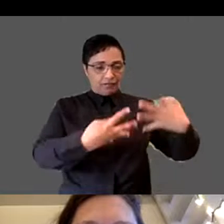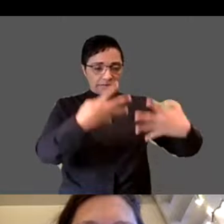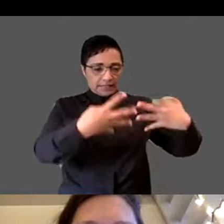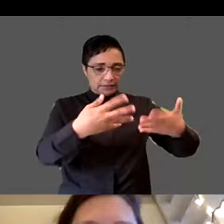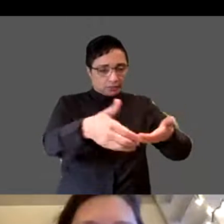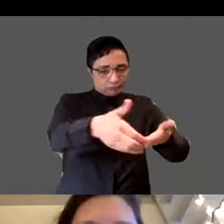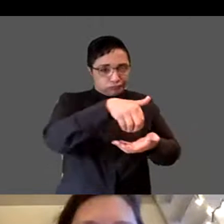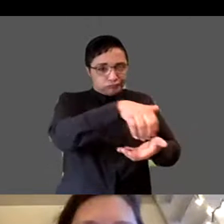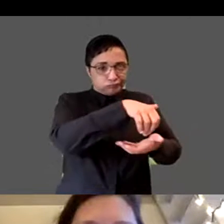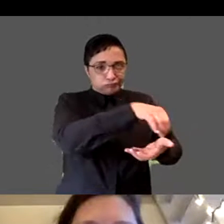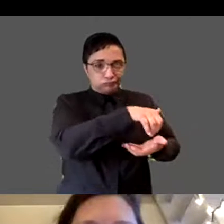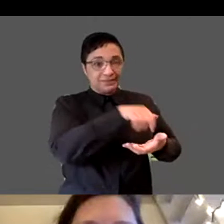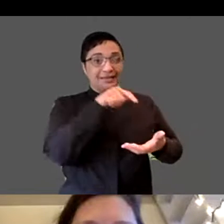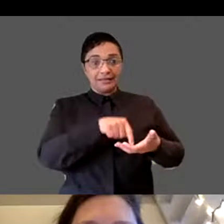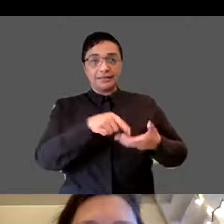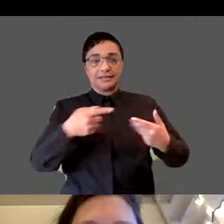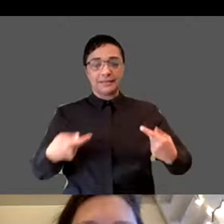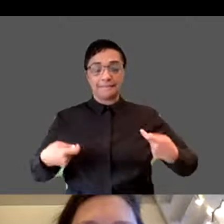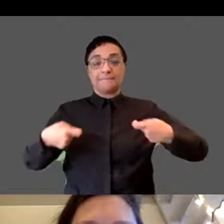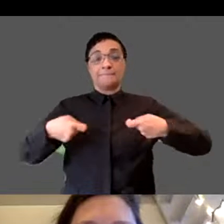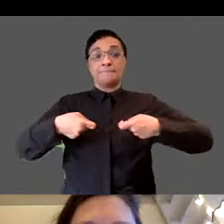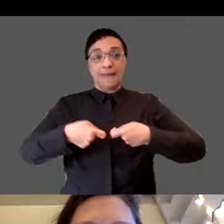additional tool of gathering information, right?